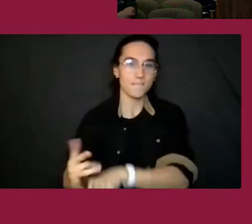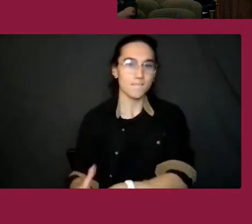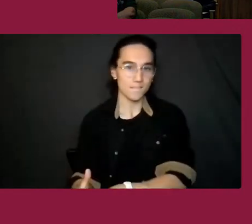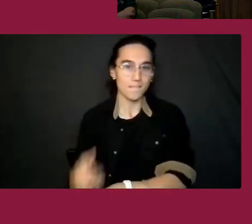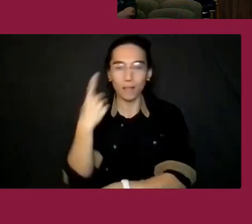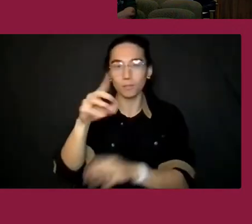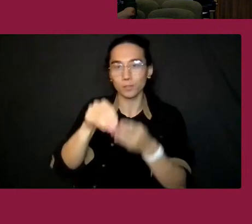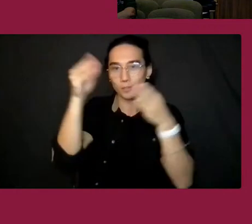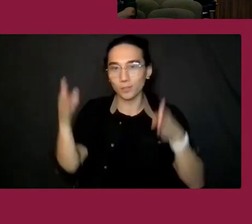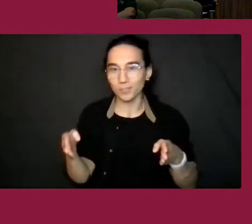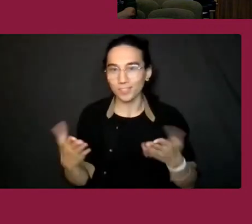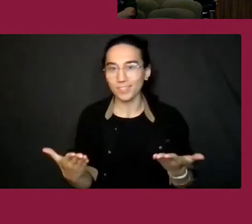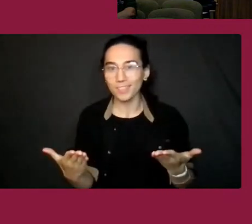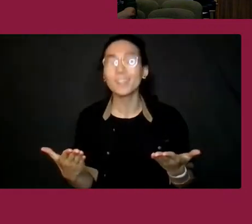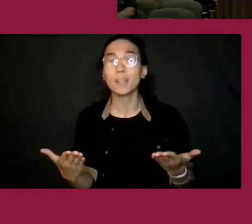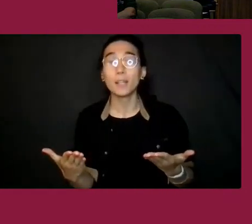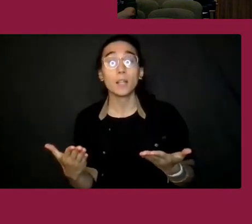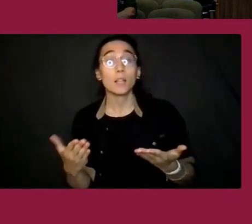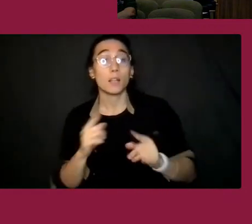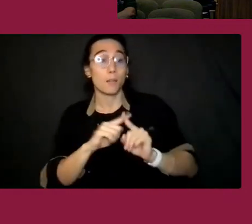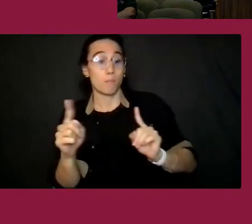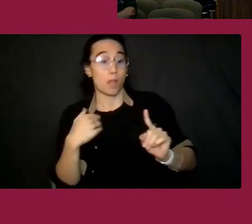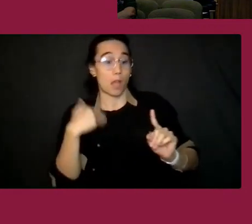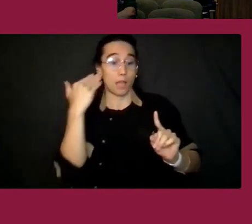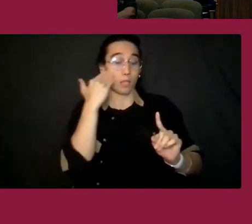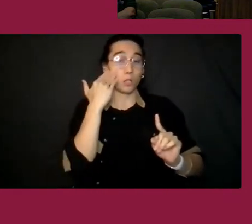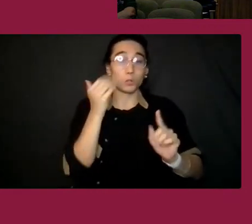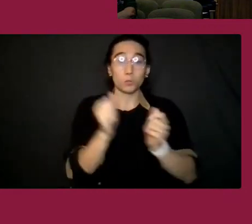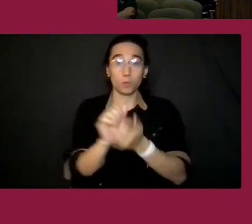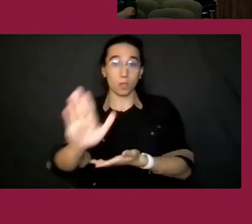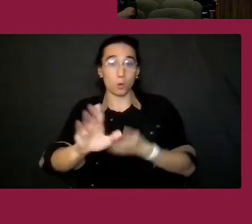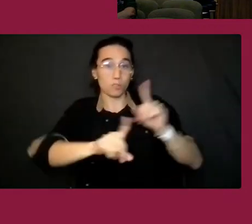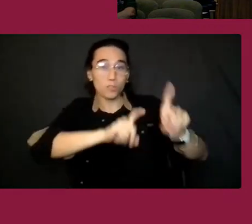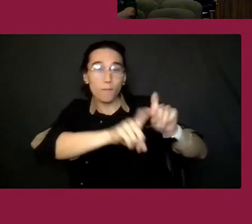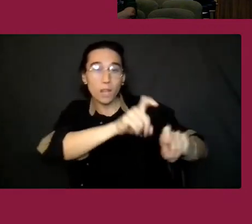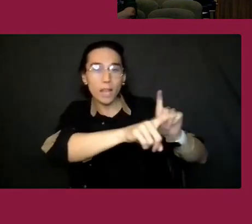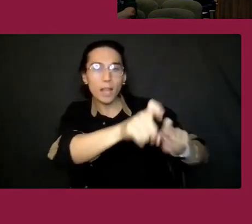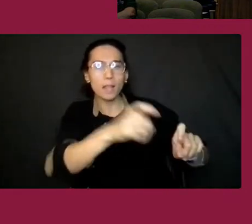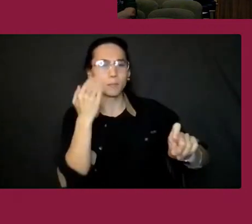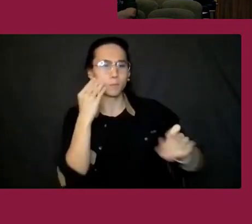with the students that, that you're serving, um, a free slot